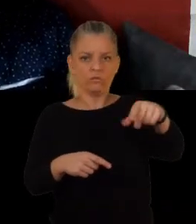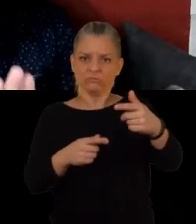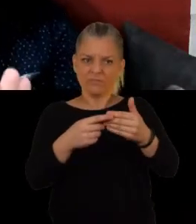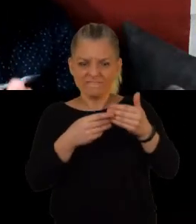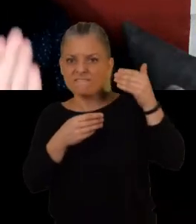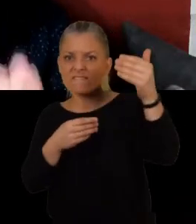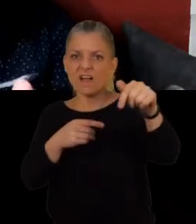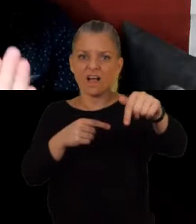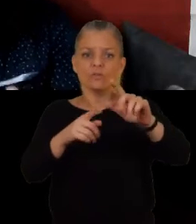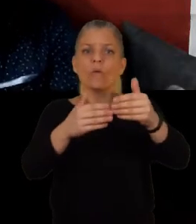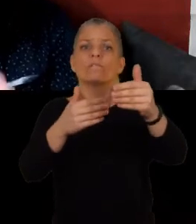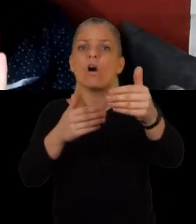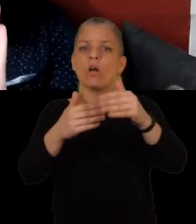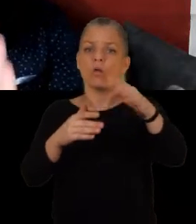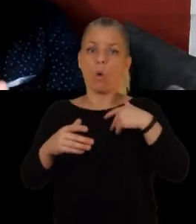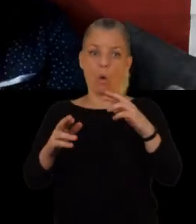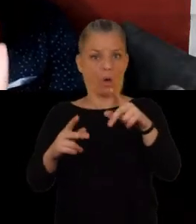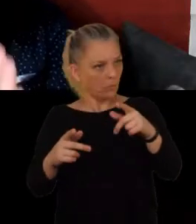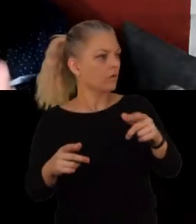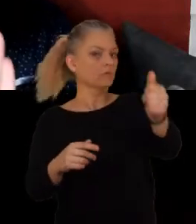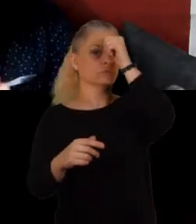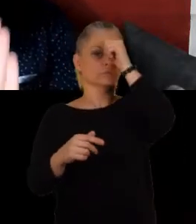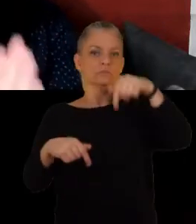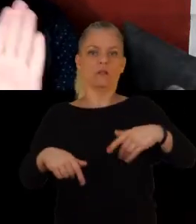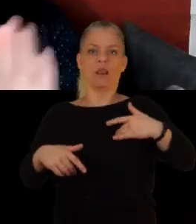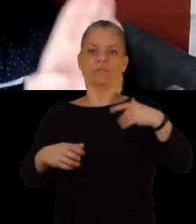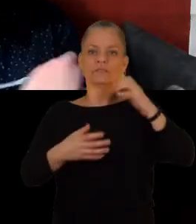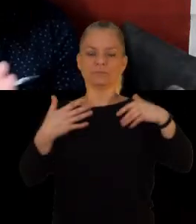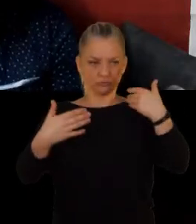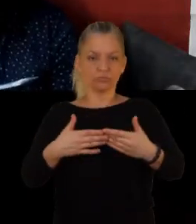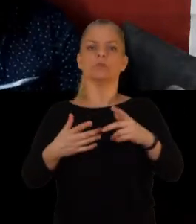now this far and no further i hope you're happy now you've got your lived experience and that's it